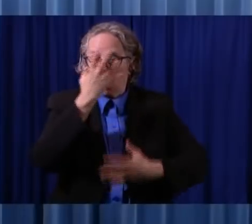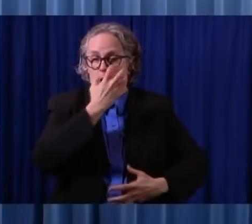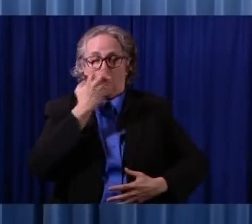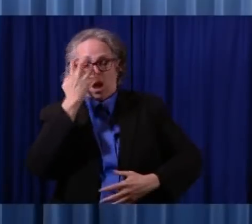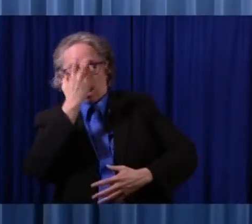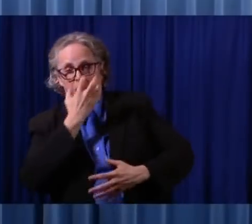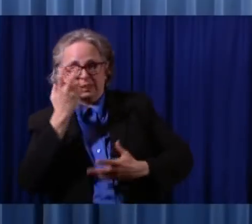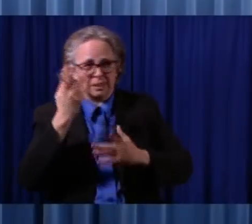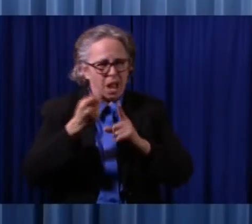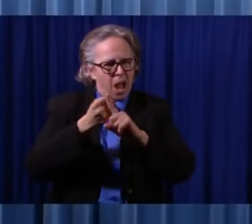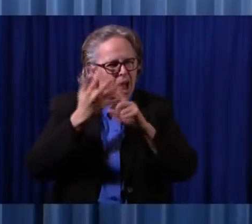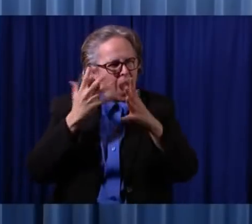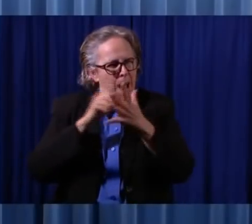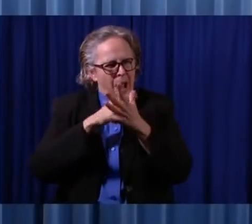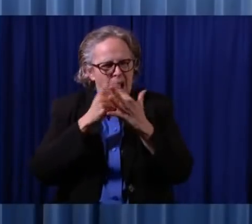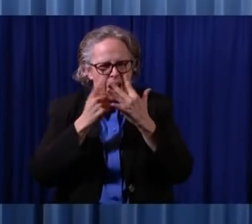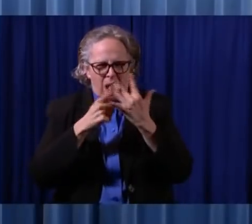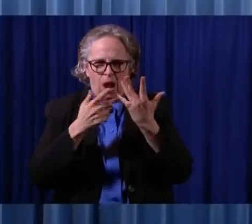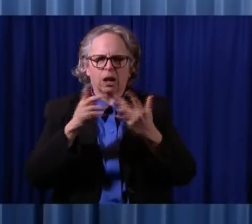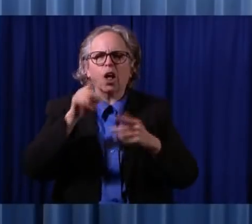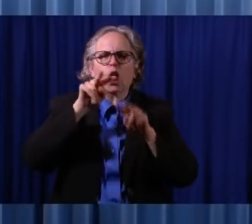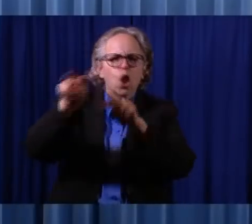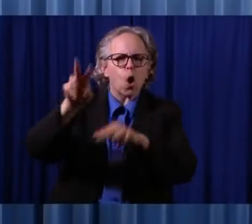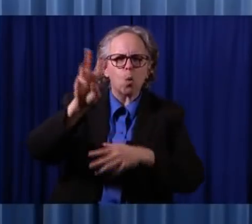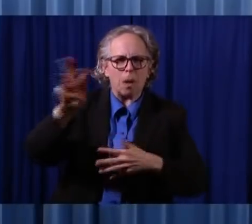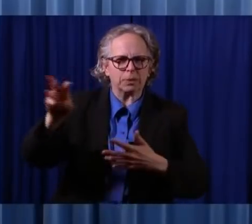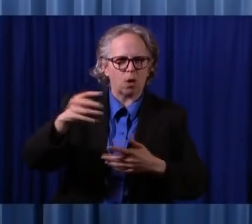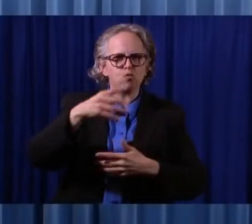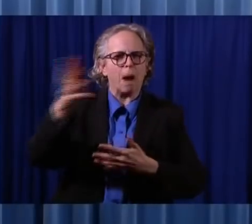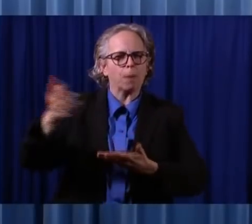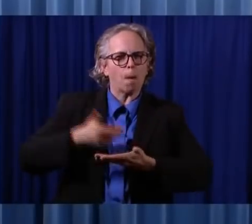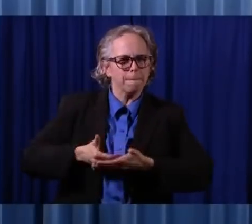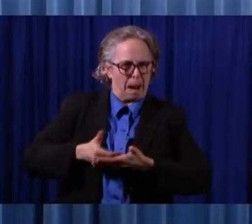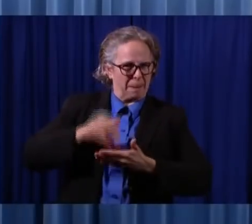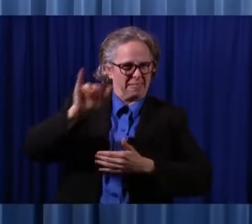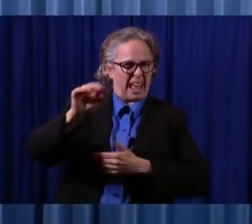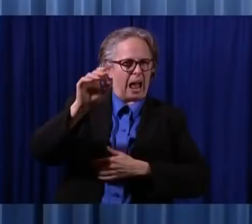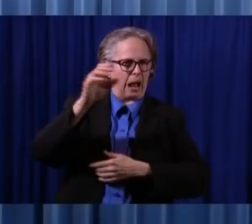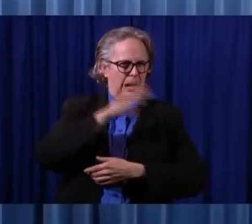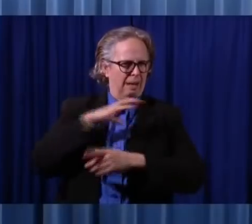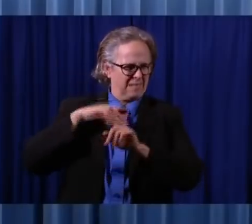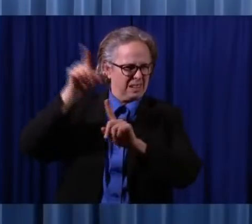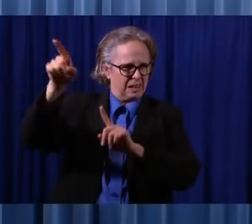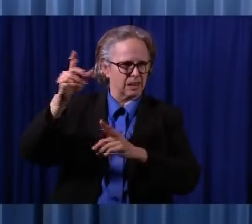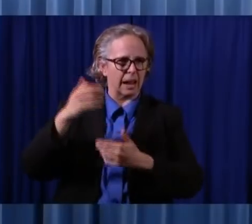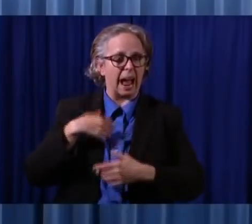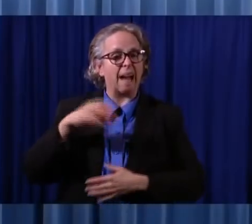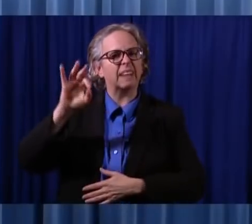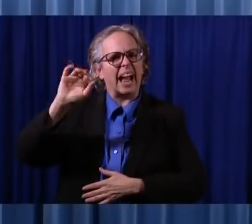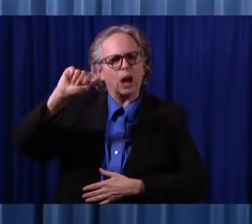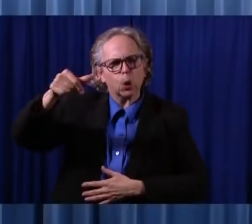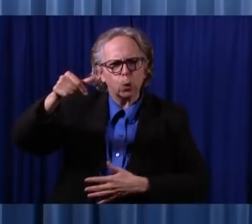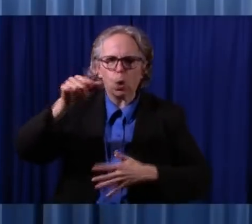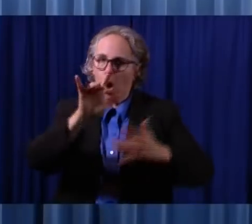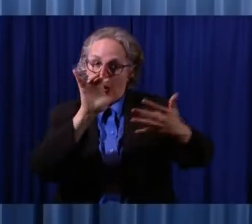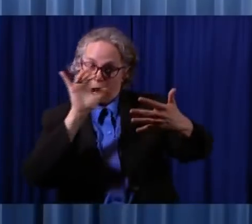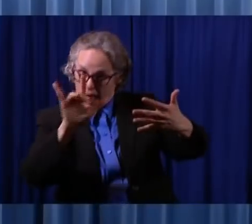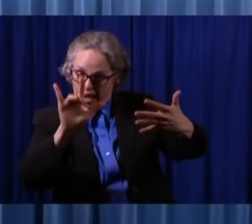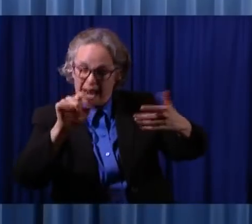DIARRHEA, STOMACH PAINS, RASH, RED EYES, THAT SORT OF STUFF. WE HAVE INFORMATION ABOUT THAT ON OUR WEBSITE AT THE RAINBOW